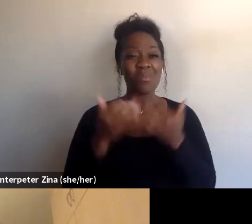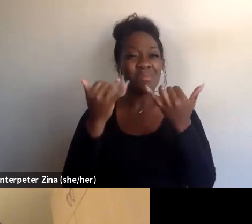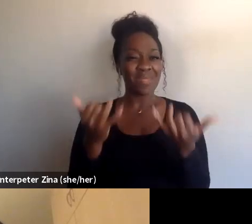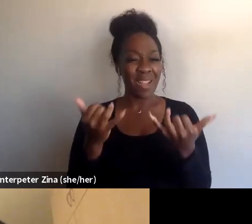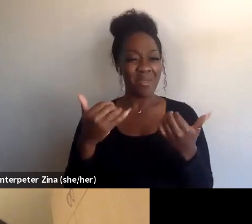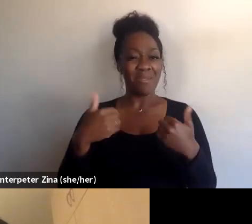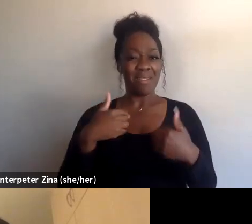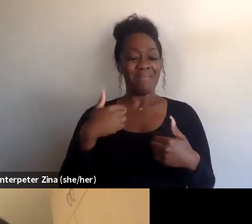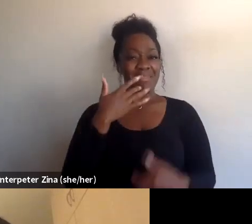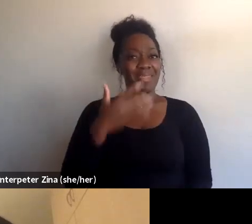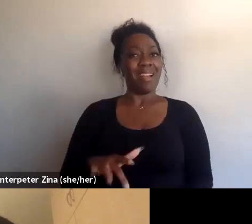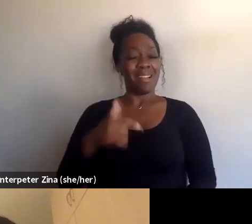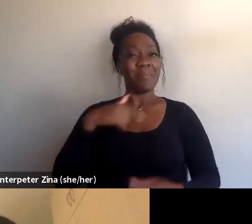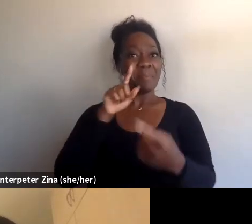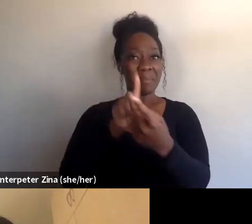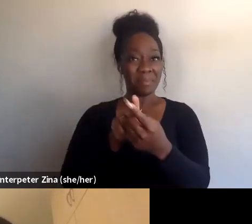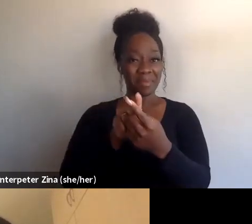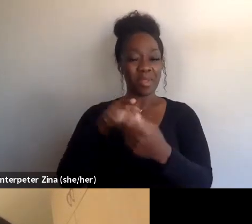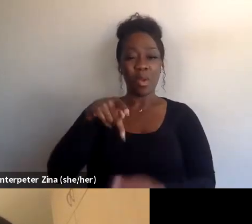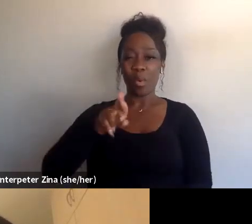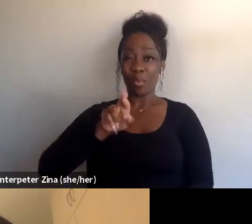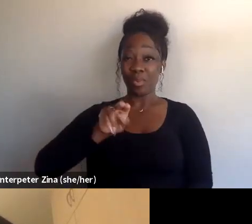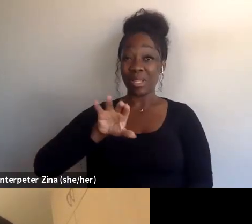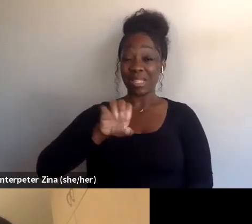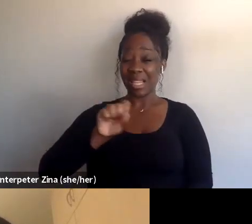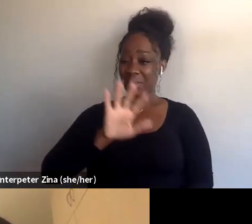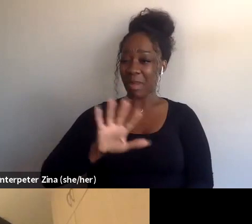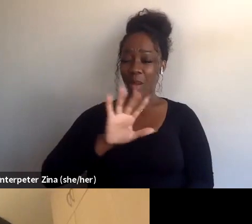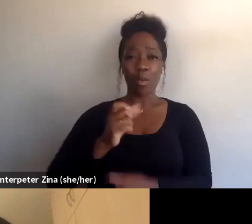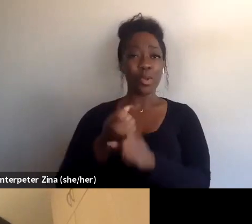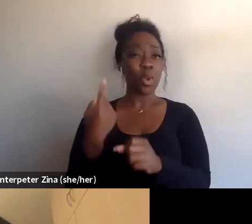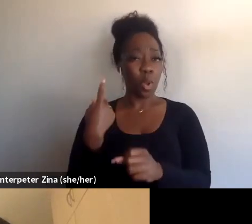what, a year ago I believe, a year and a half ago.